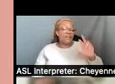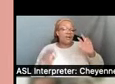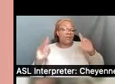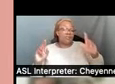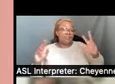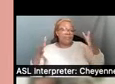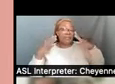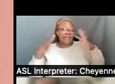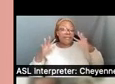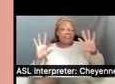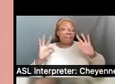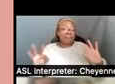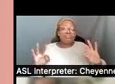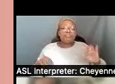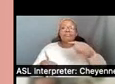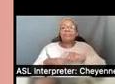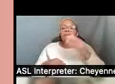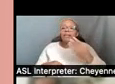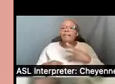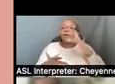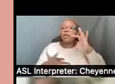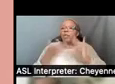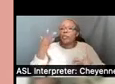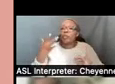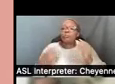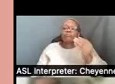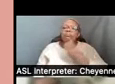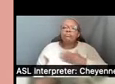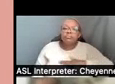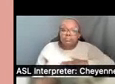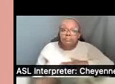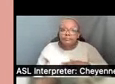Please let me know if I drop out. Yeah, core application.